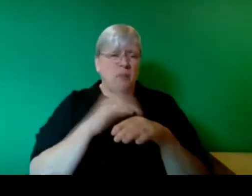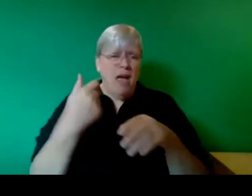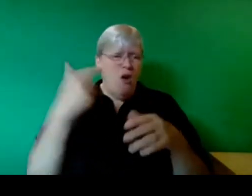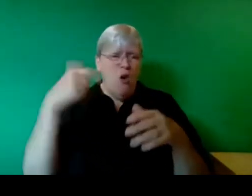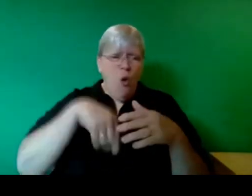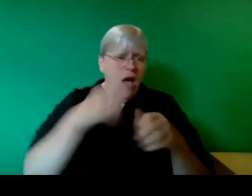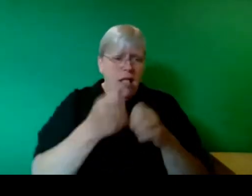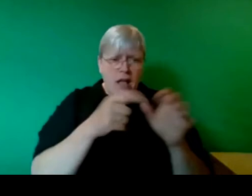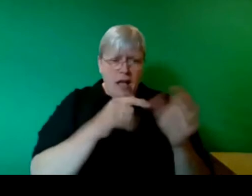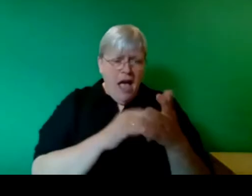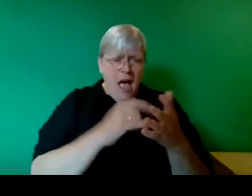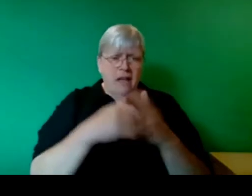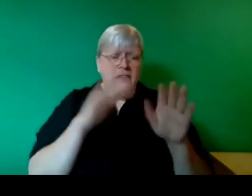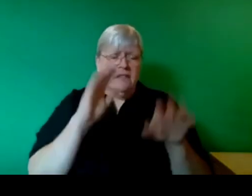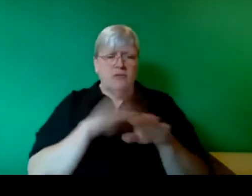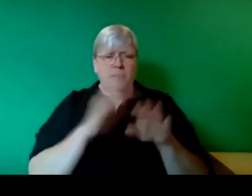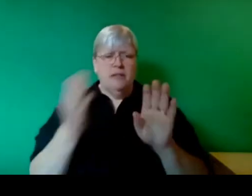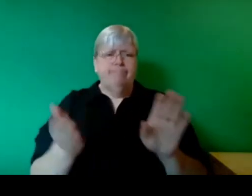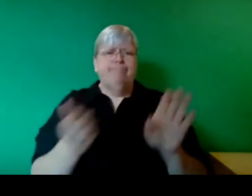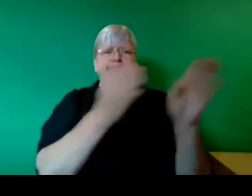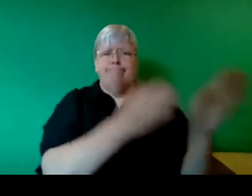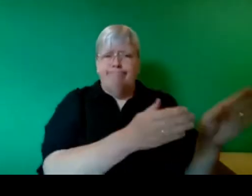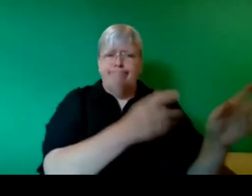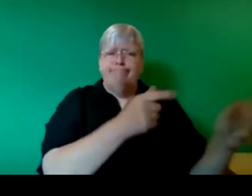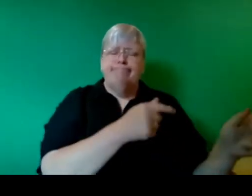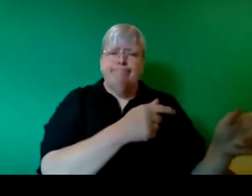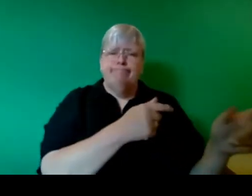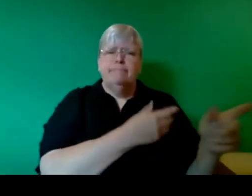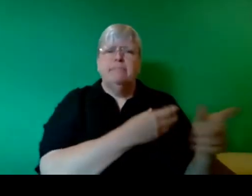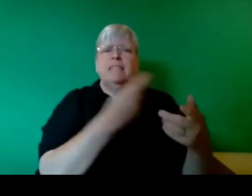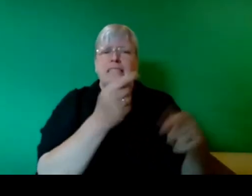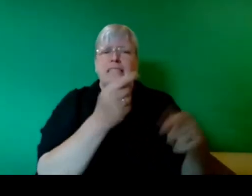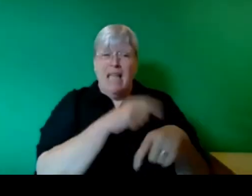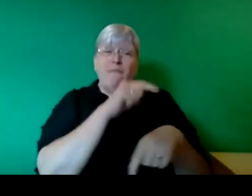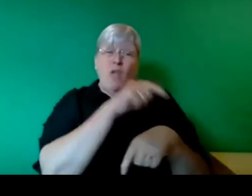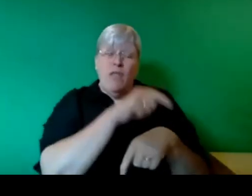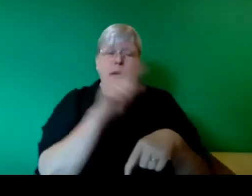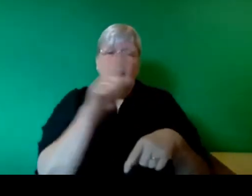very strongly and had a lot of time aside for that but this was a Commission that looked well beyond